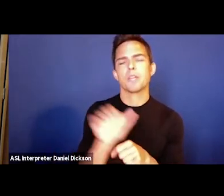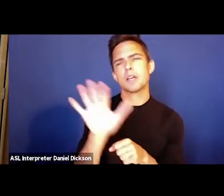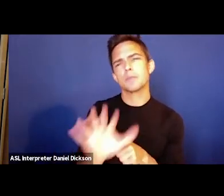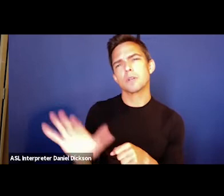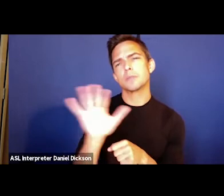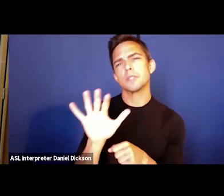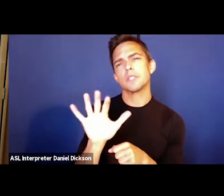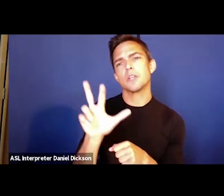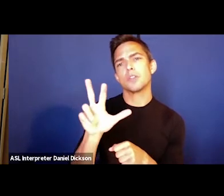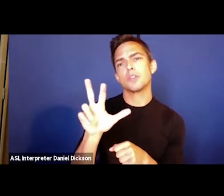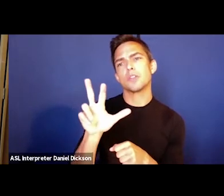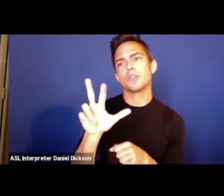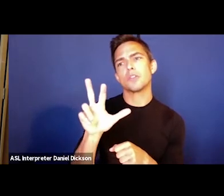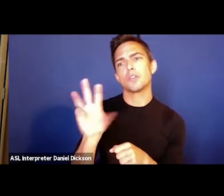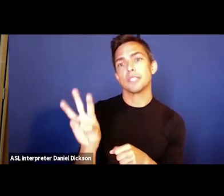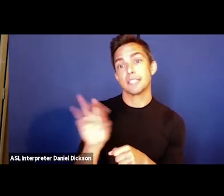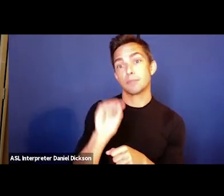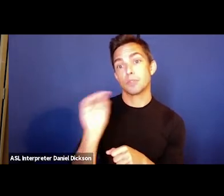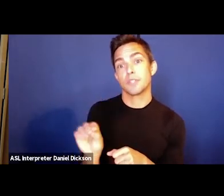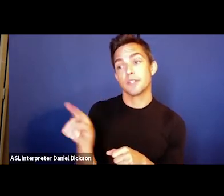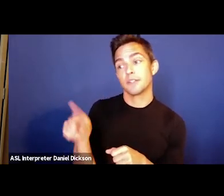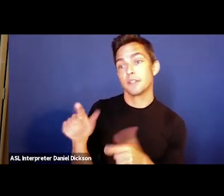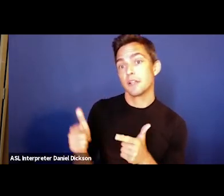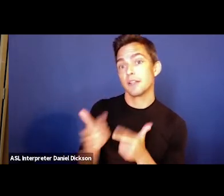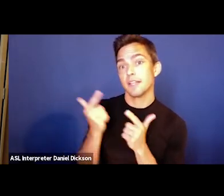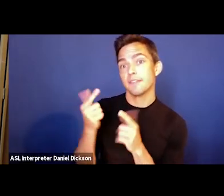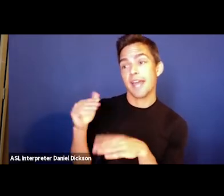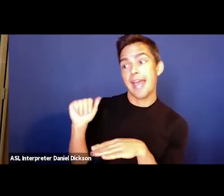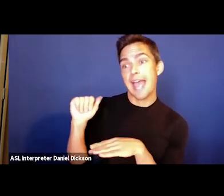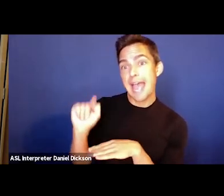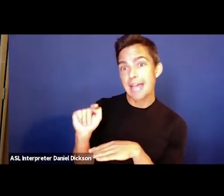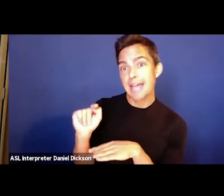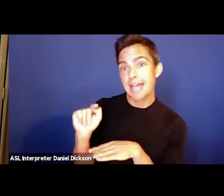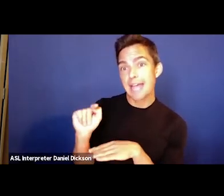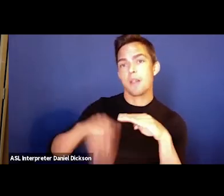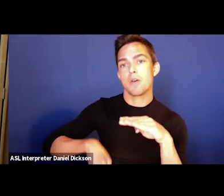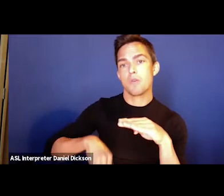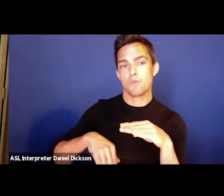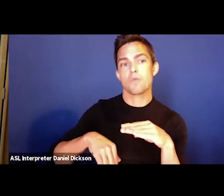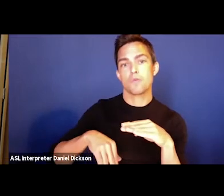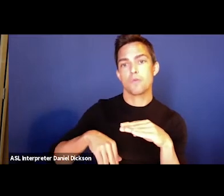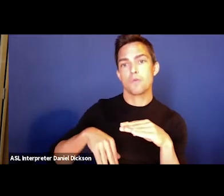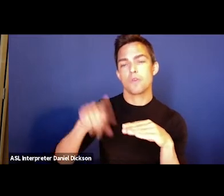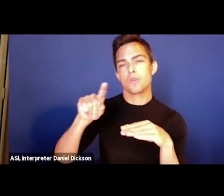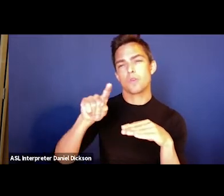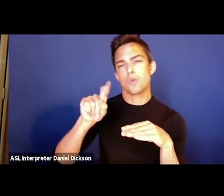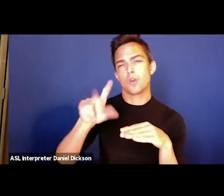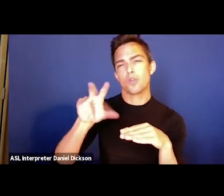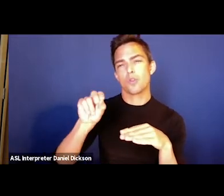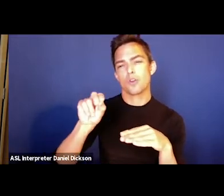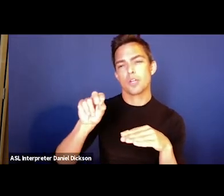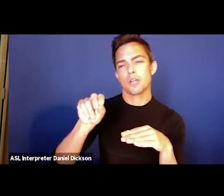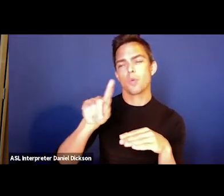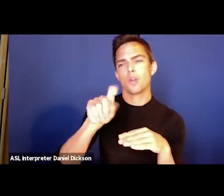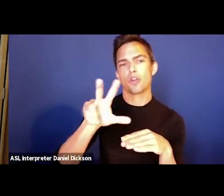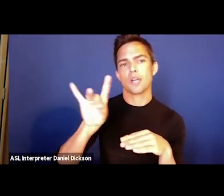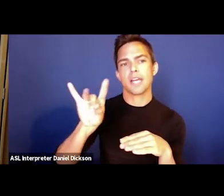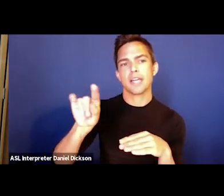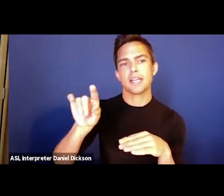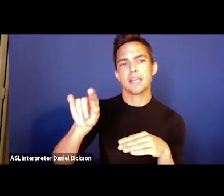36 percent lived at or below the 138 of the federal poverty levels.